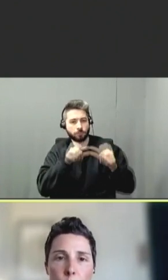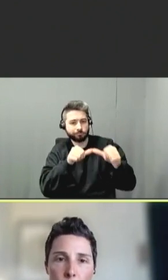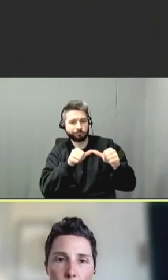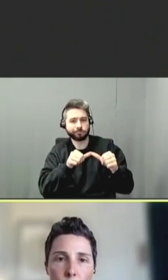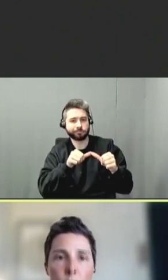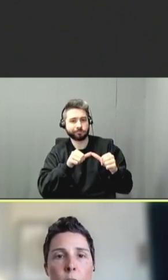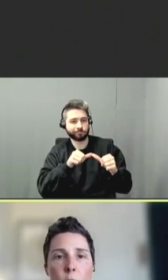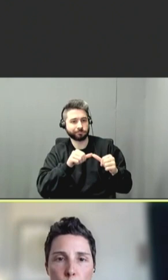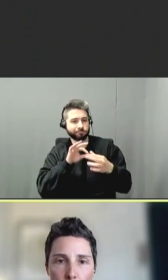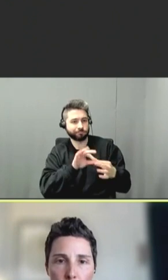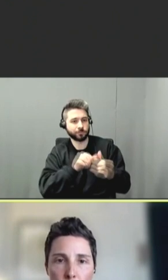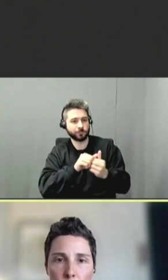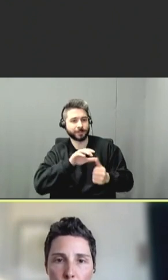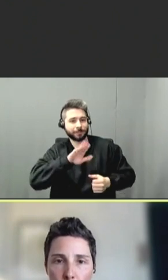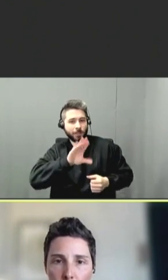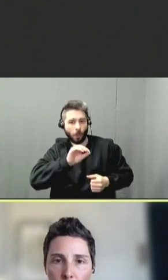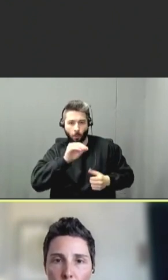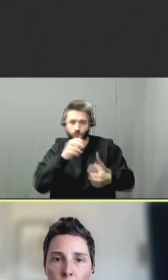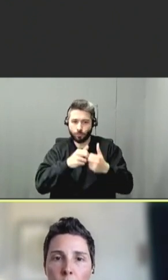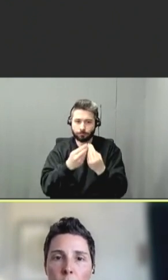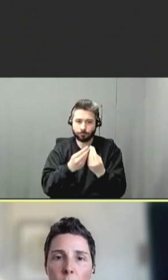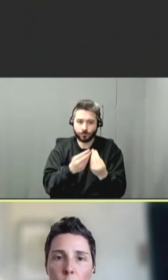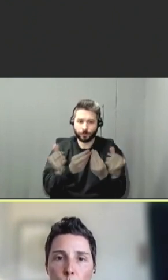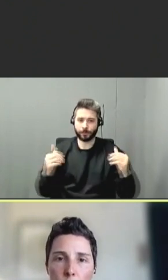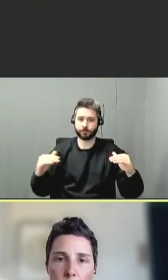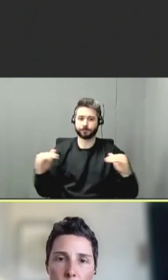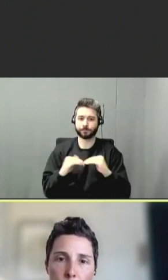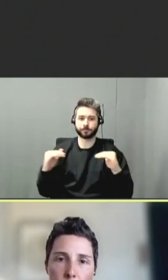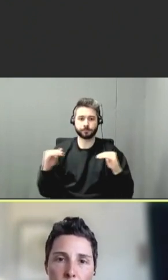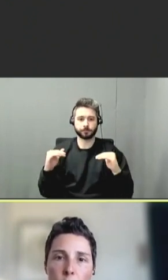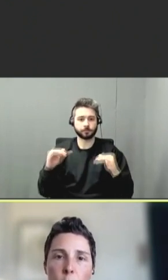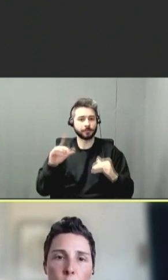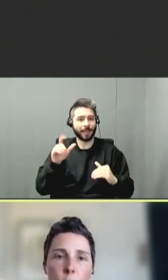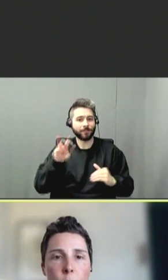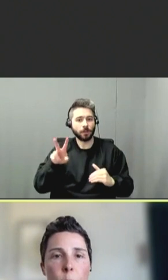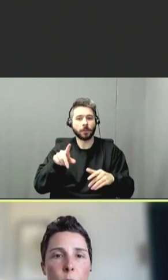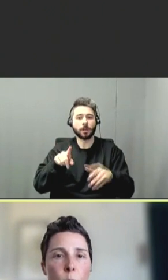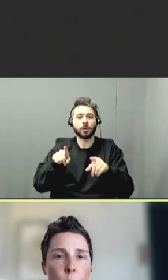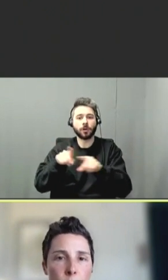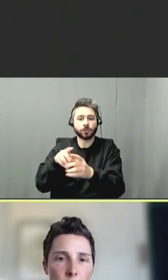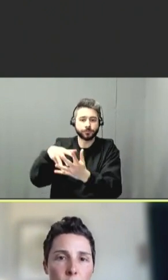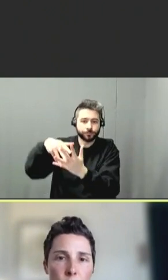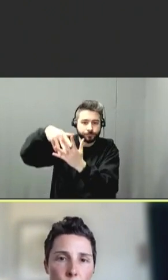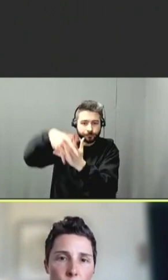CBOs to problem solve at a peer level, as well as embedding further CBO representation into